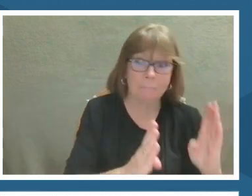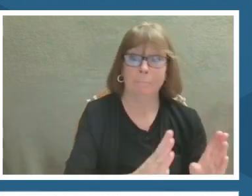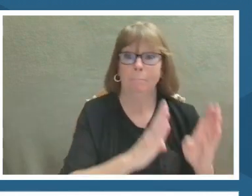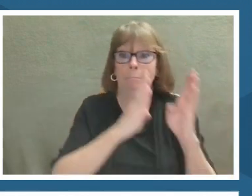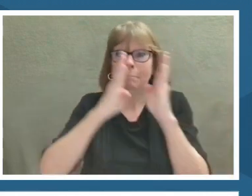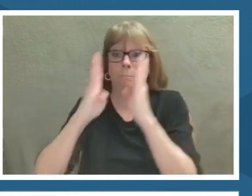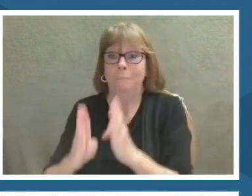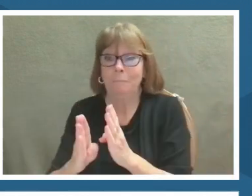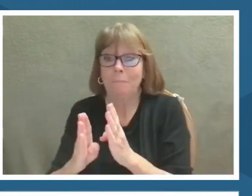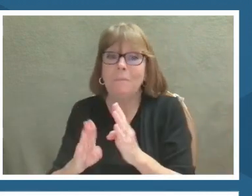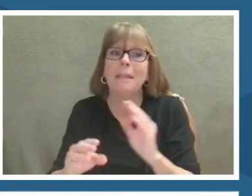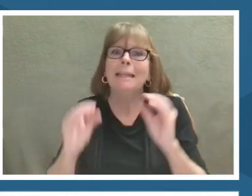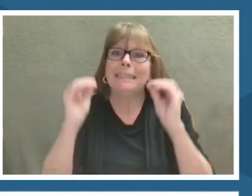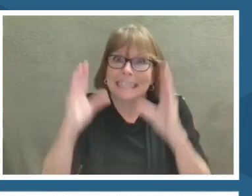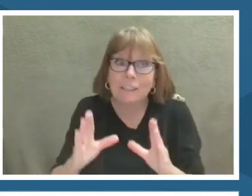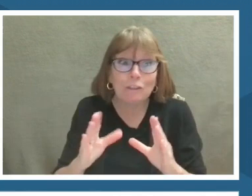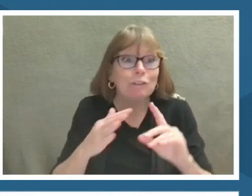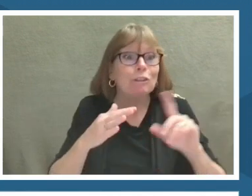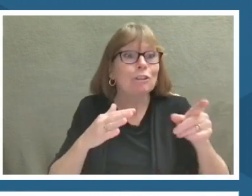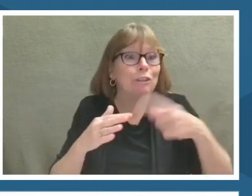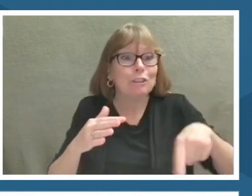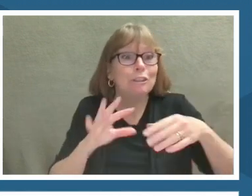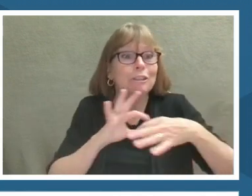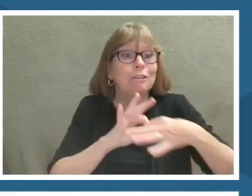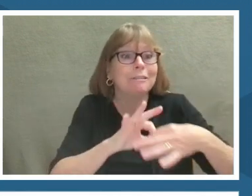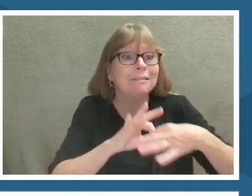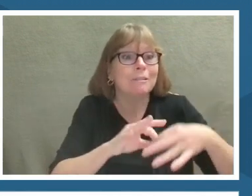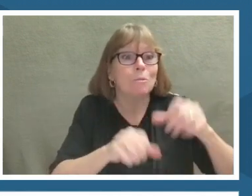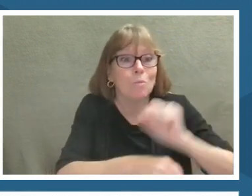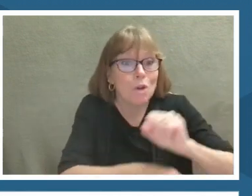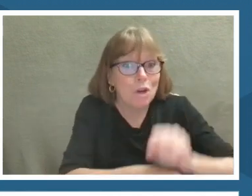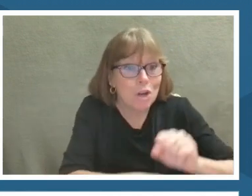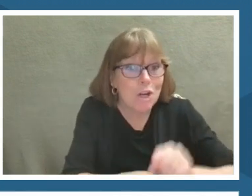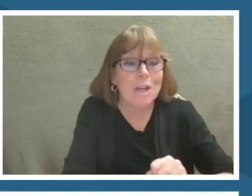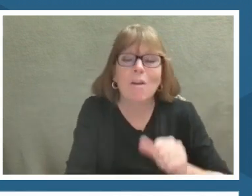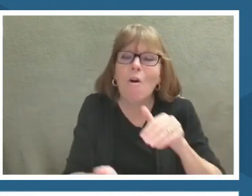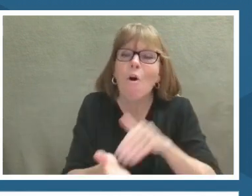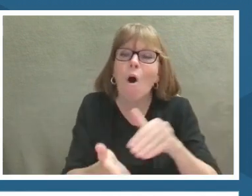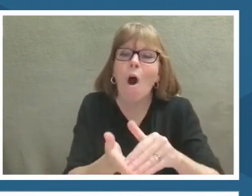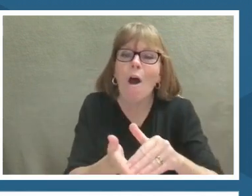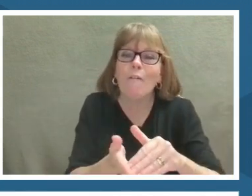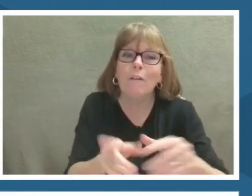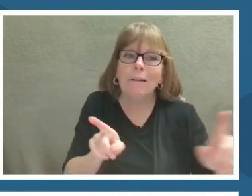working together and two or more disciplines are tightly